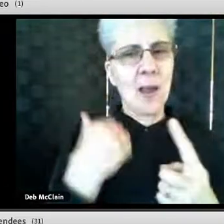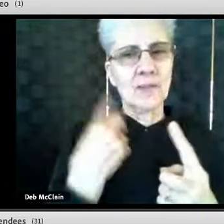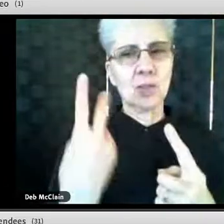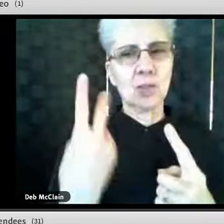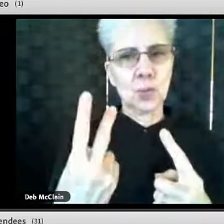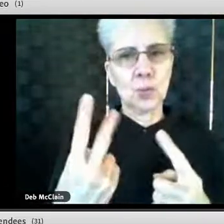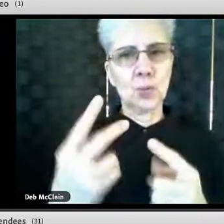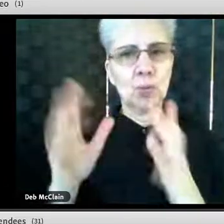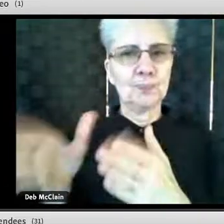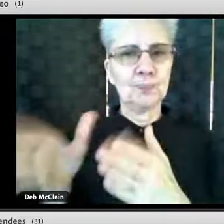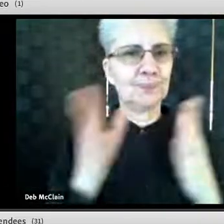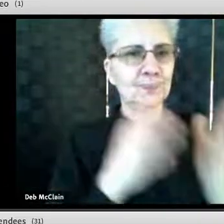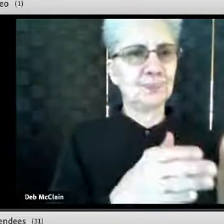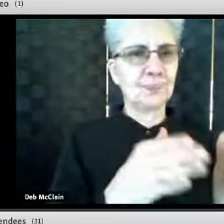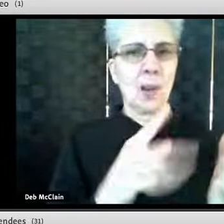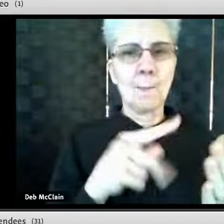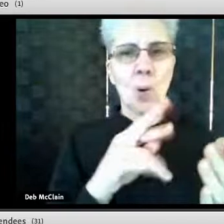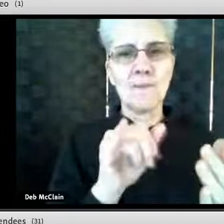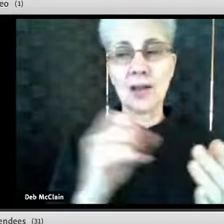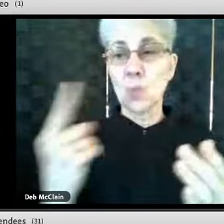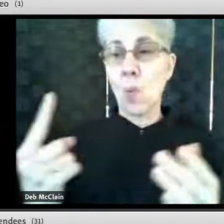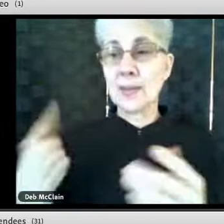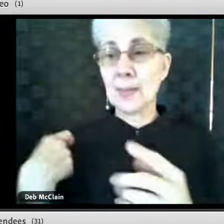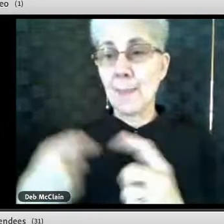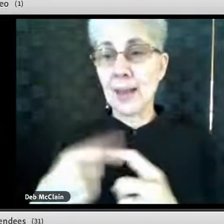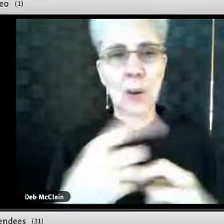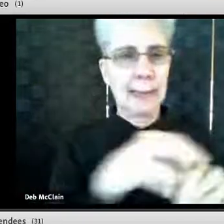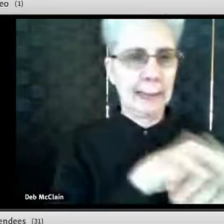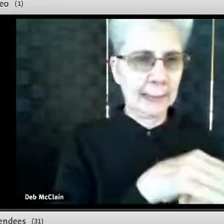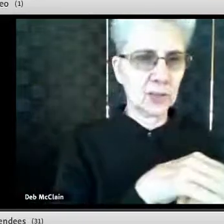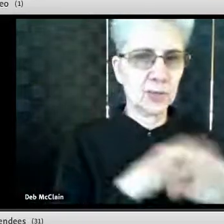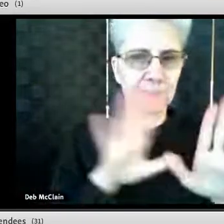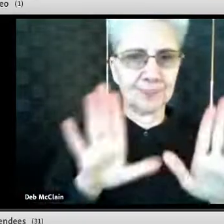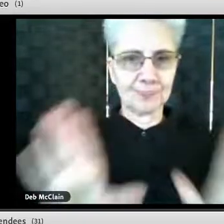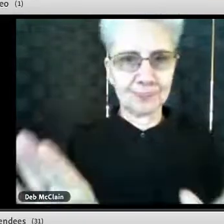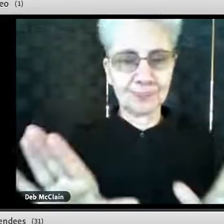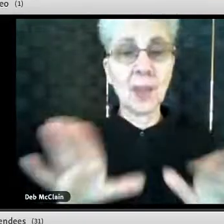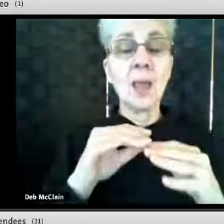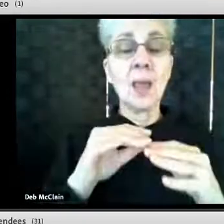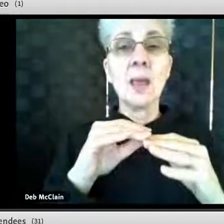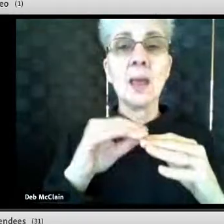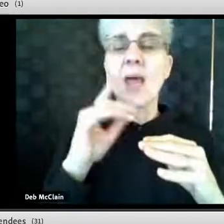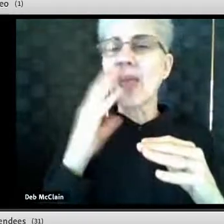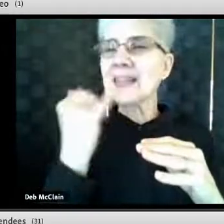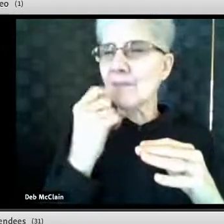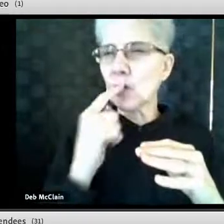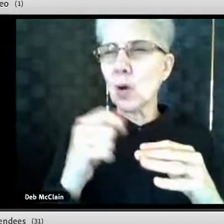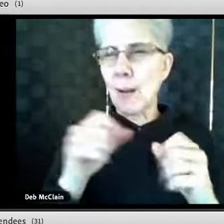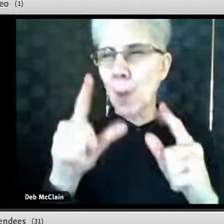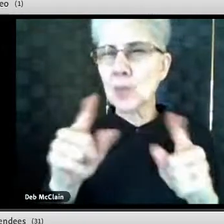I might consider having two profiles, one in Spanish and one in English, and that's just...